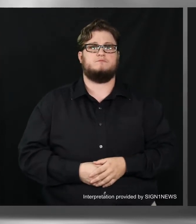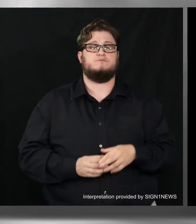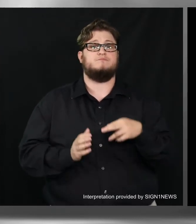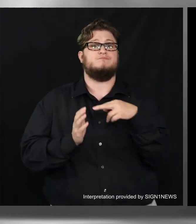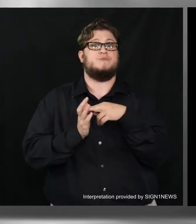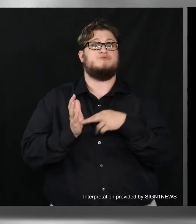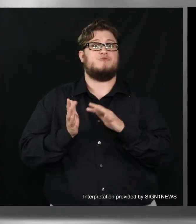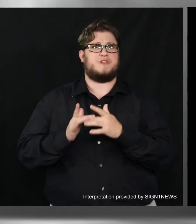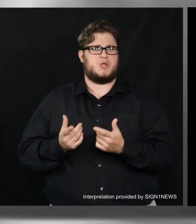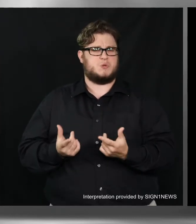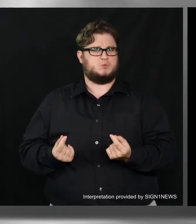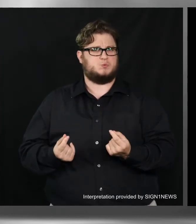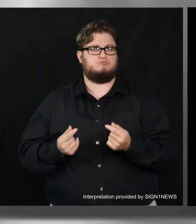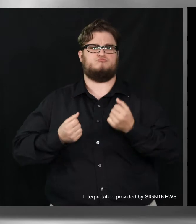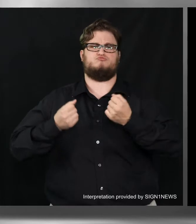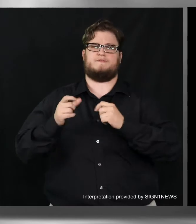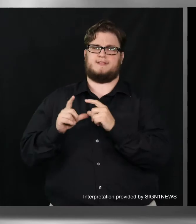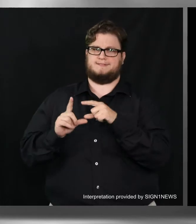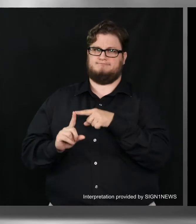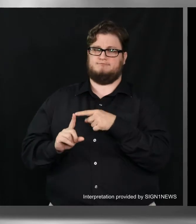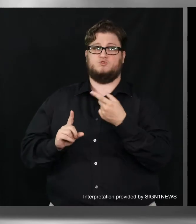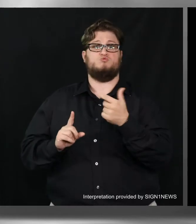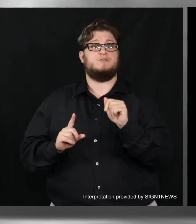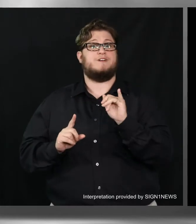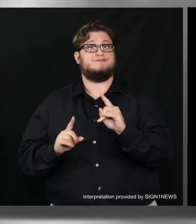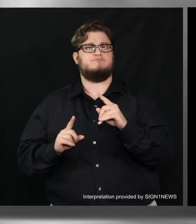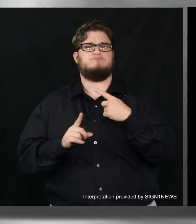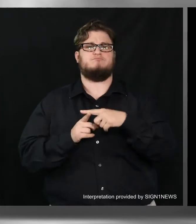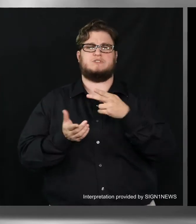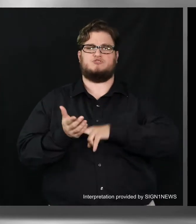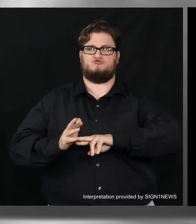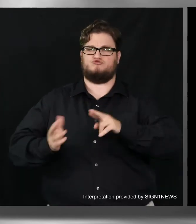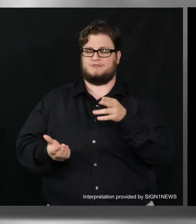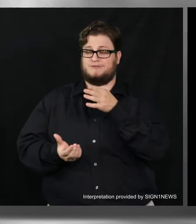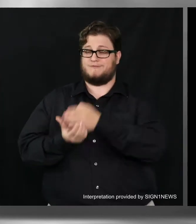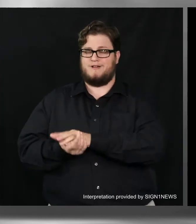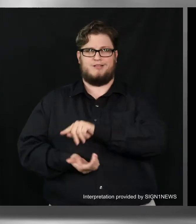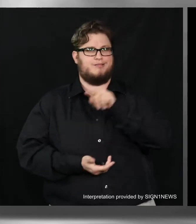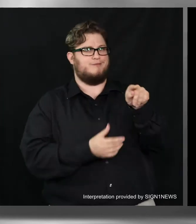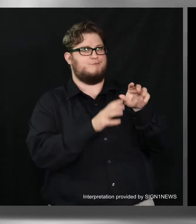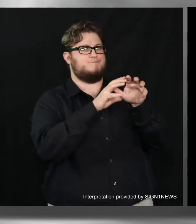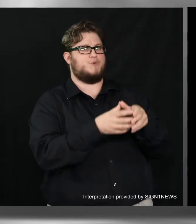To register online, you must have a valid driver's license or a valid Georgia identification card